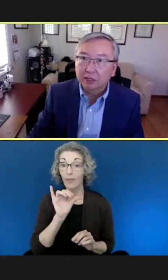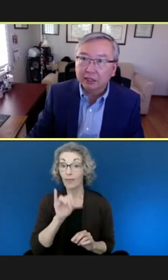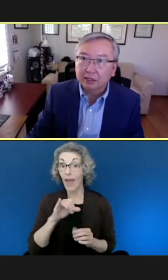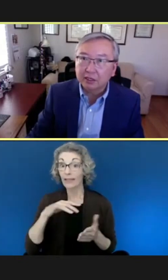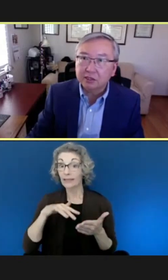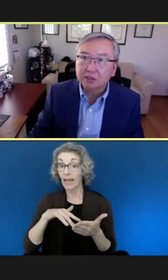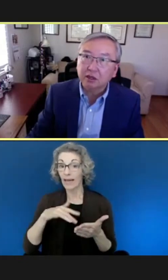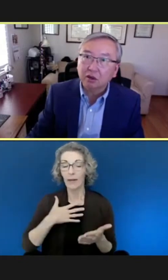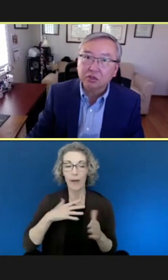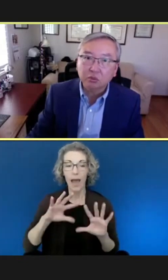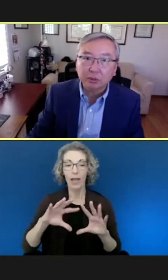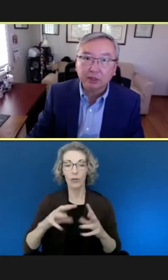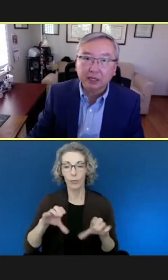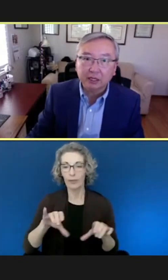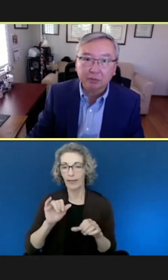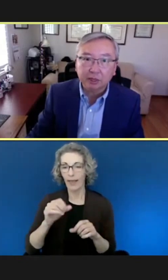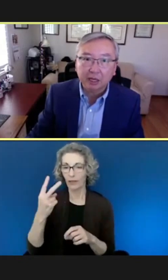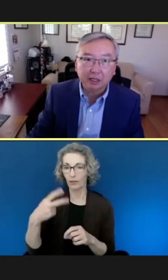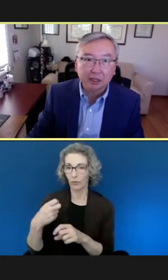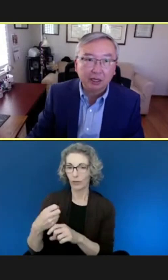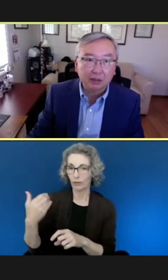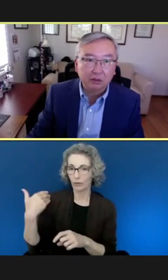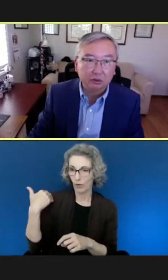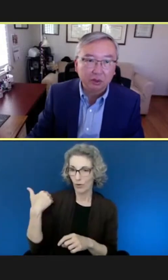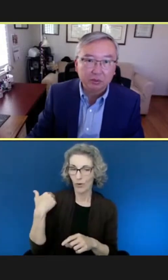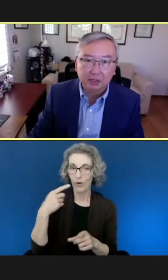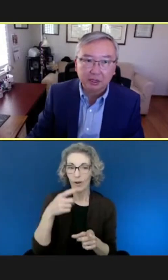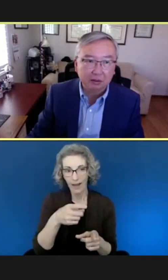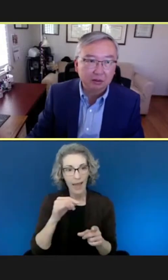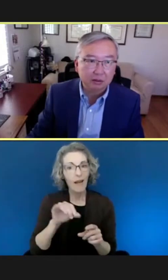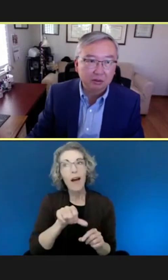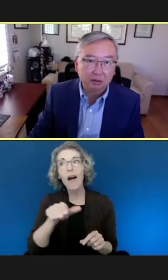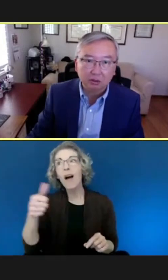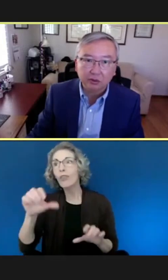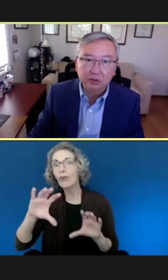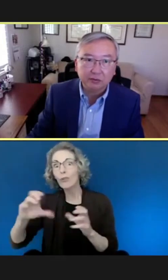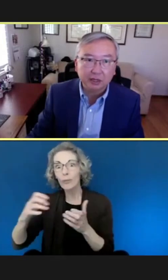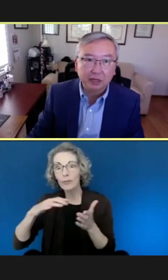And it is also replicated by other groups in